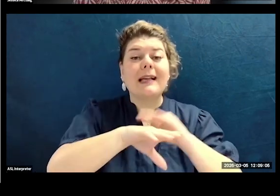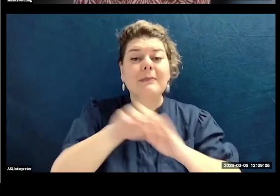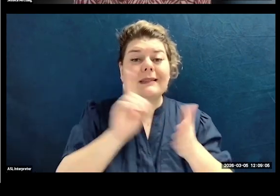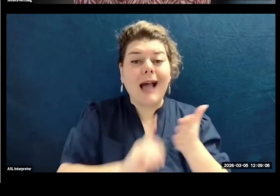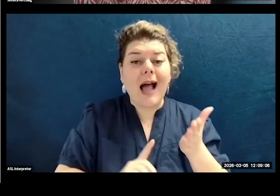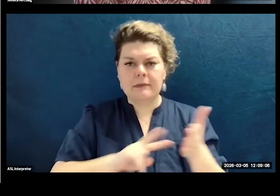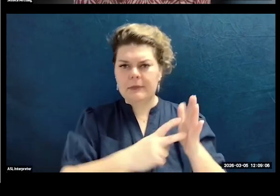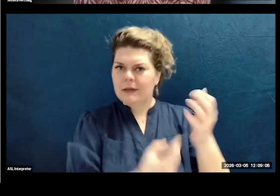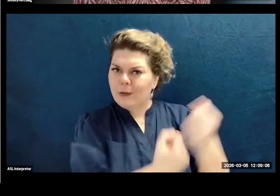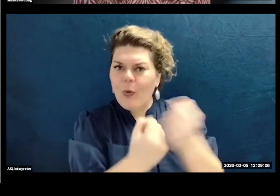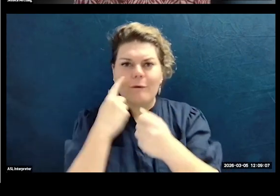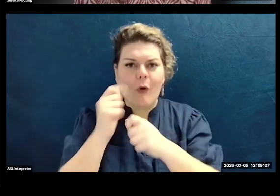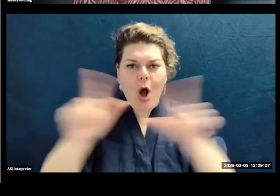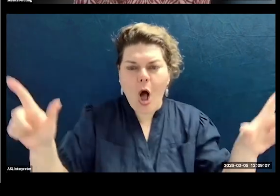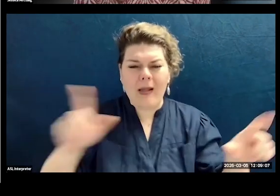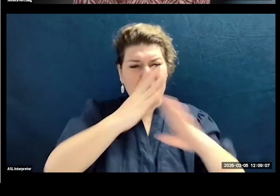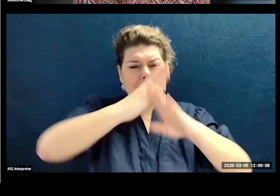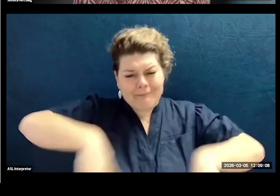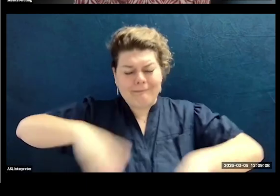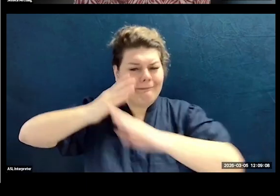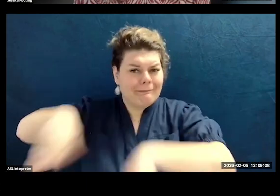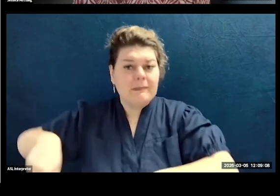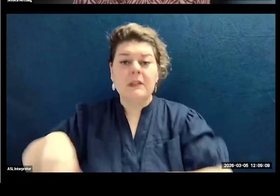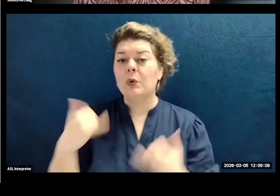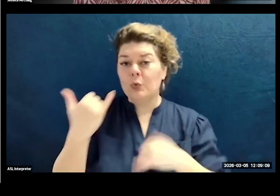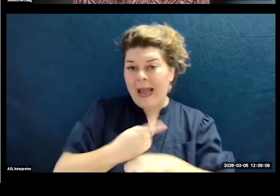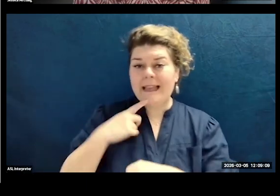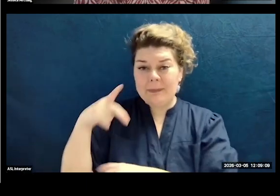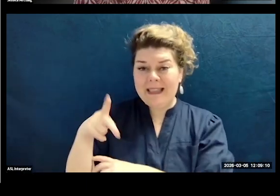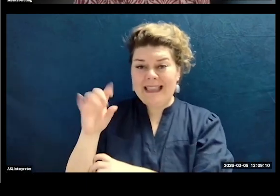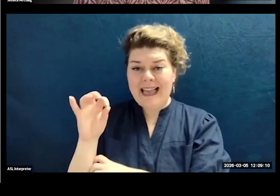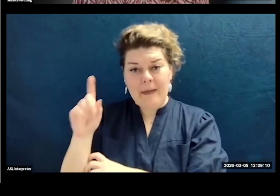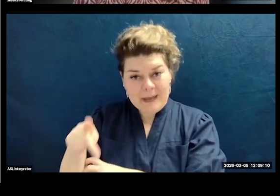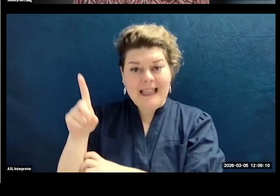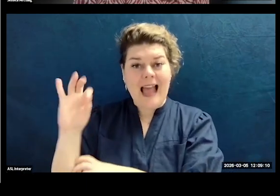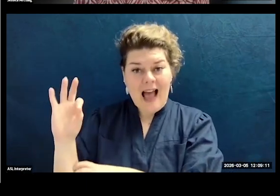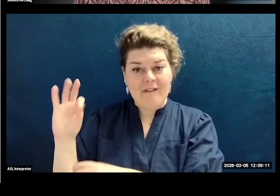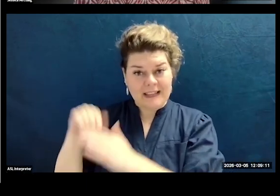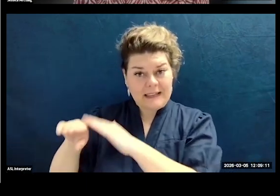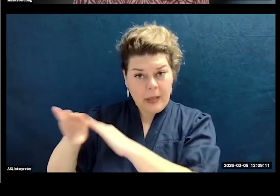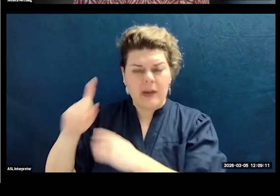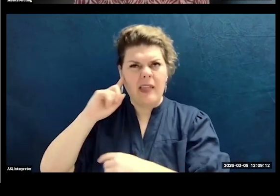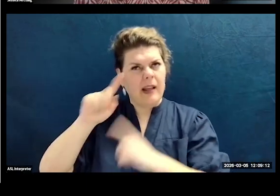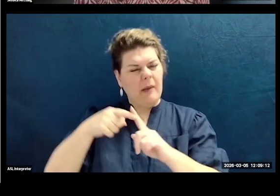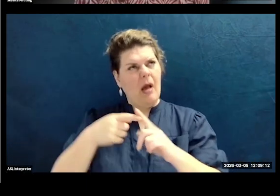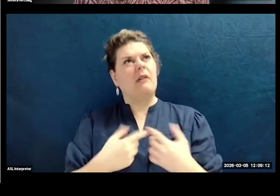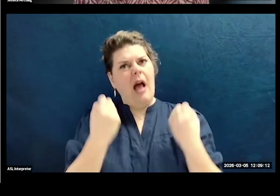So, as we're thinking about PDF accessibility today, be thinking about all of the individuals that will benefit from the work that you're doing